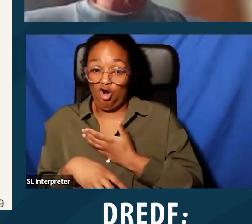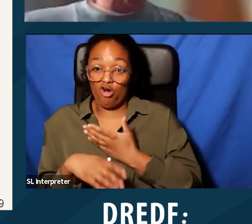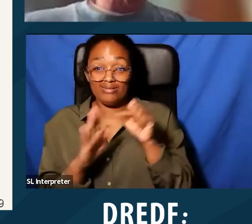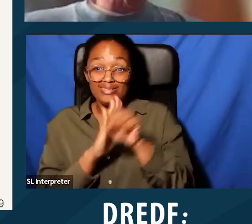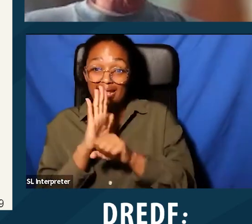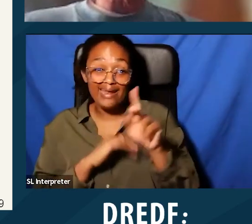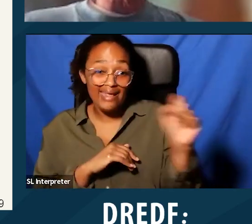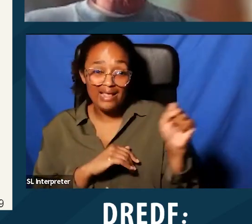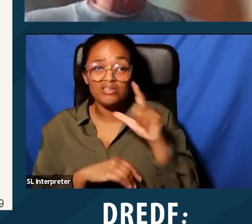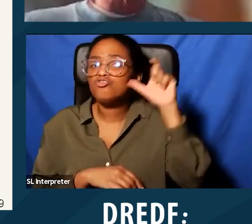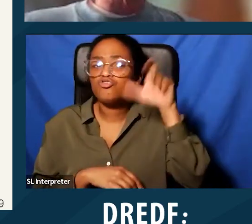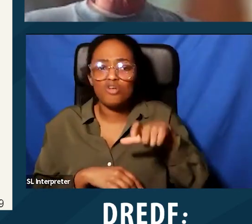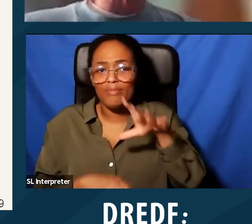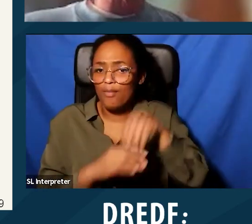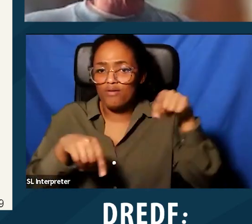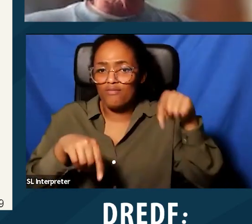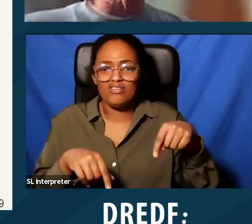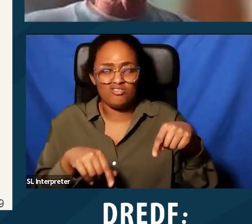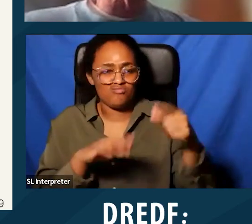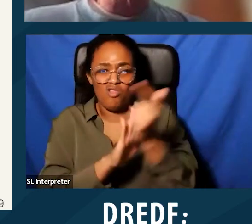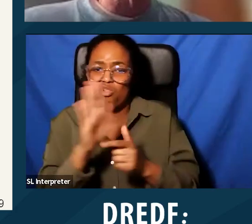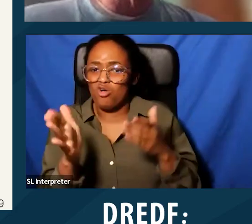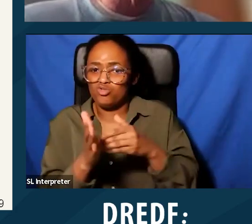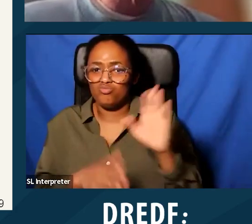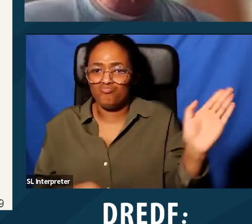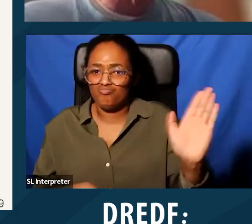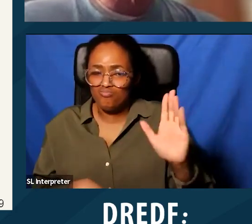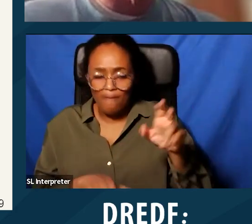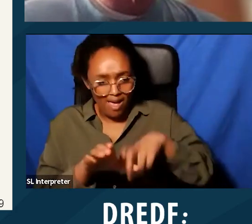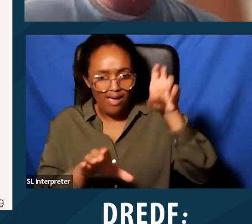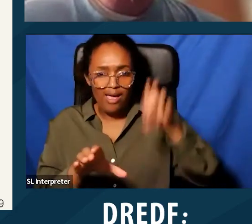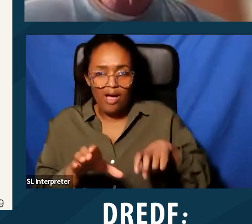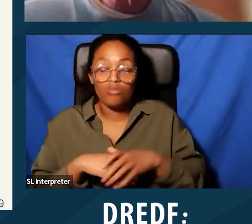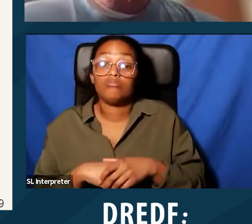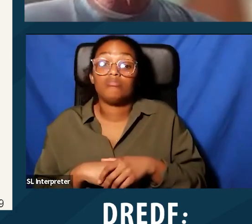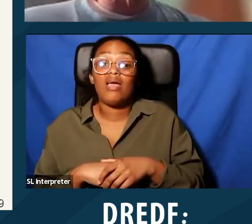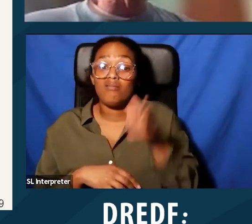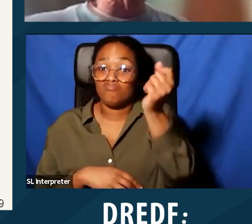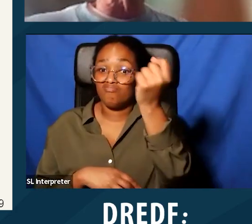And, you know, with this slide, to keep in mind that a lot of this progress, it's just